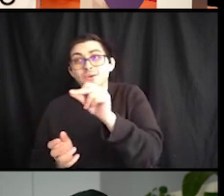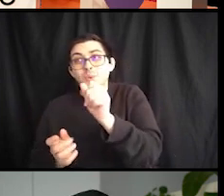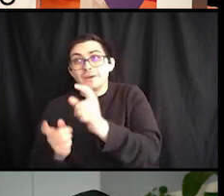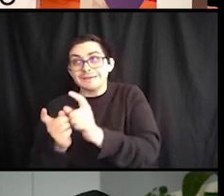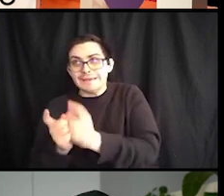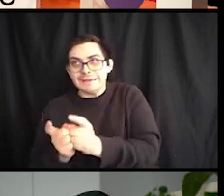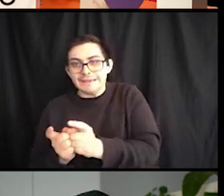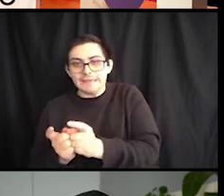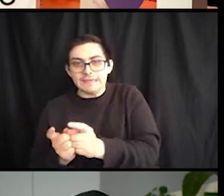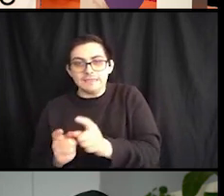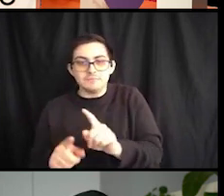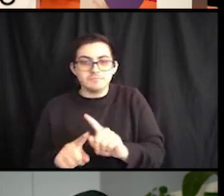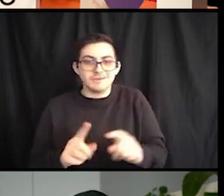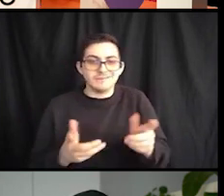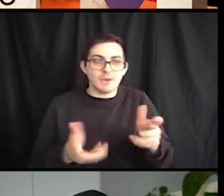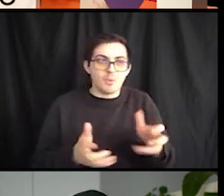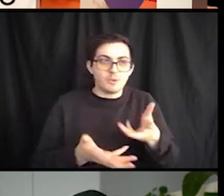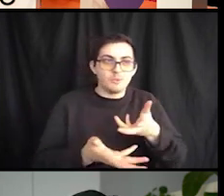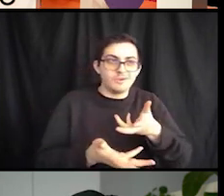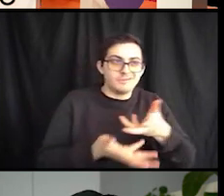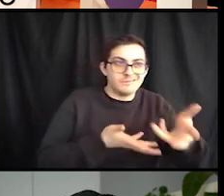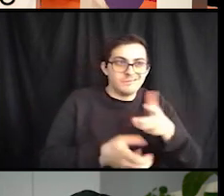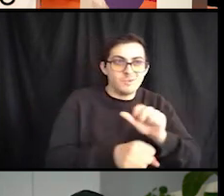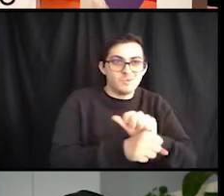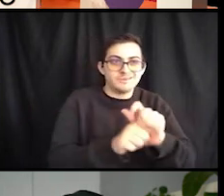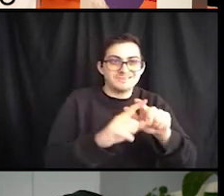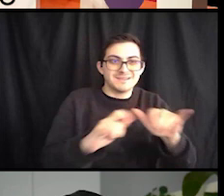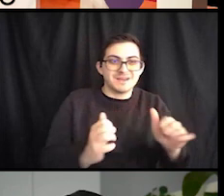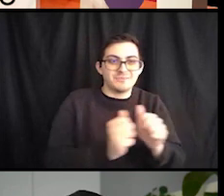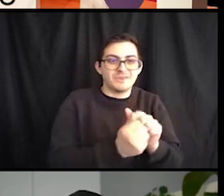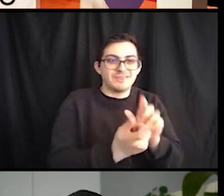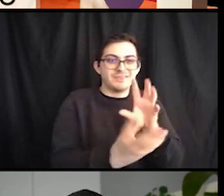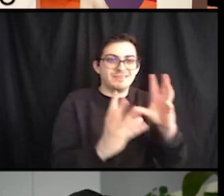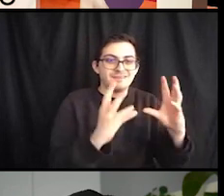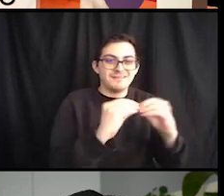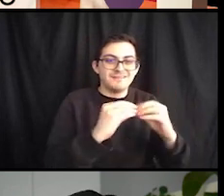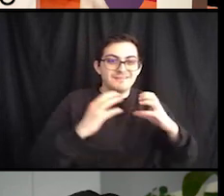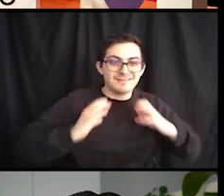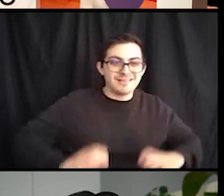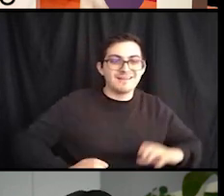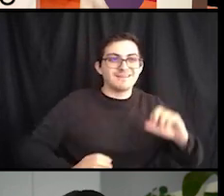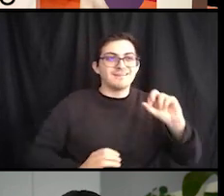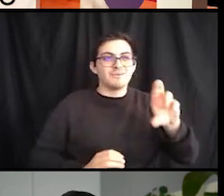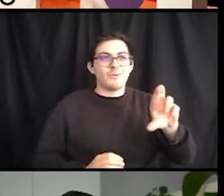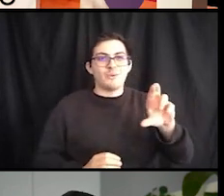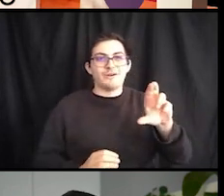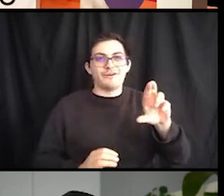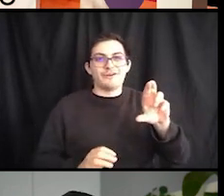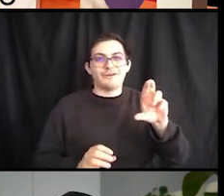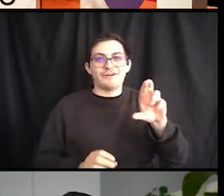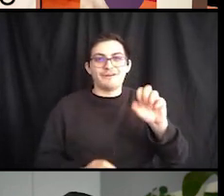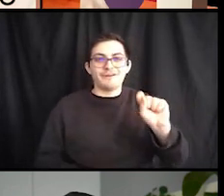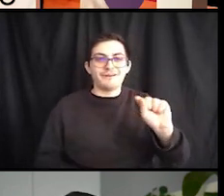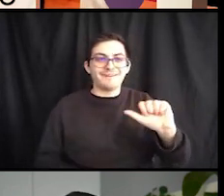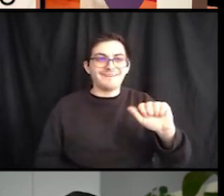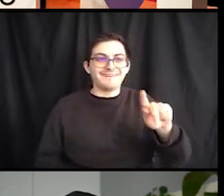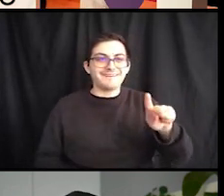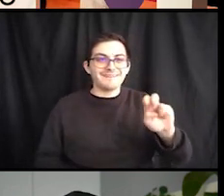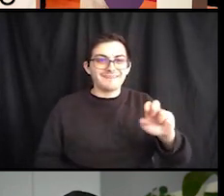interacting with it, right? That would not be ideal. All right so just this last week,